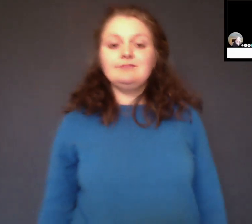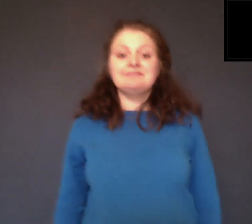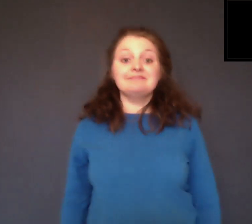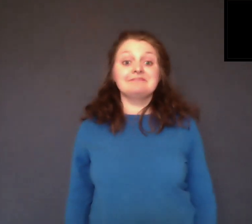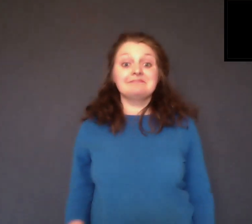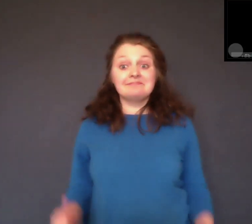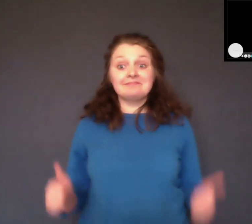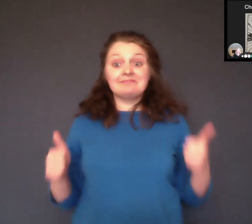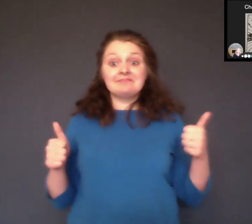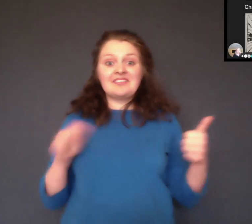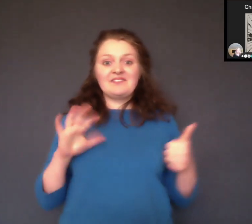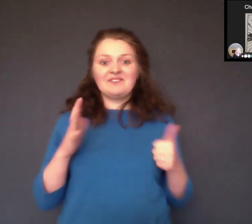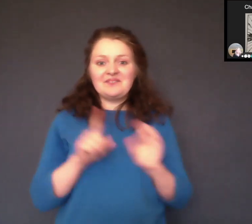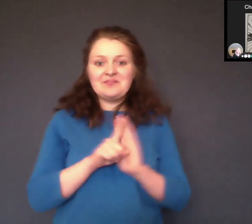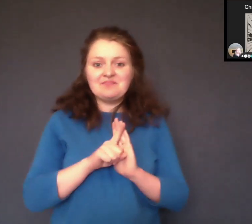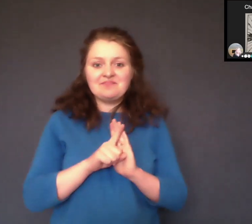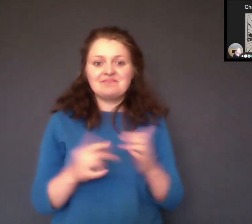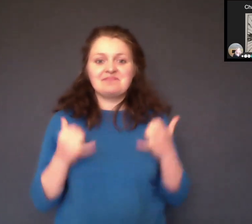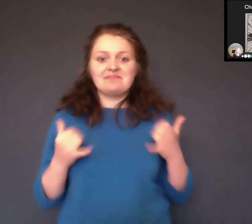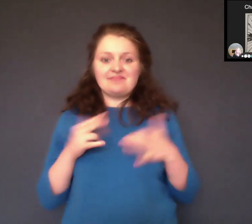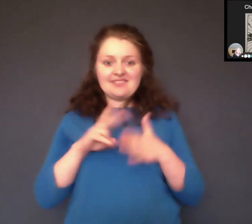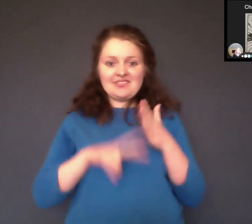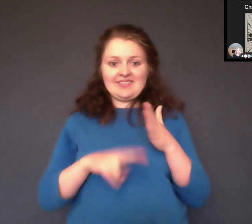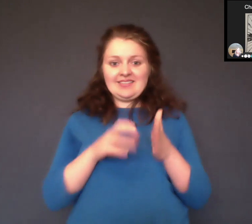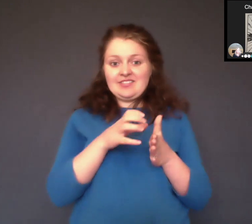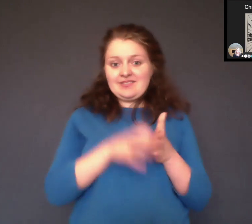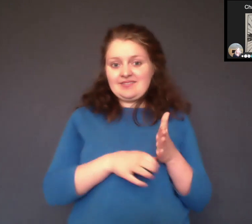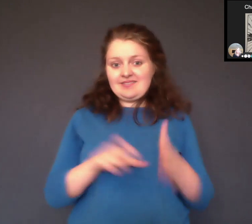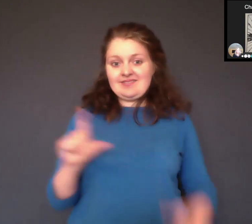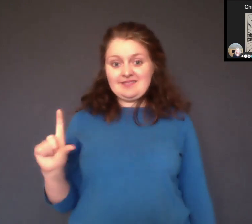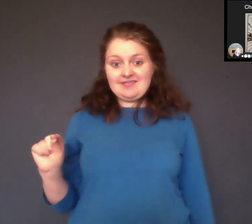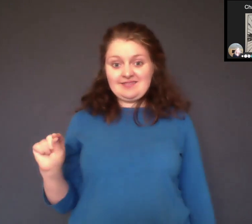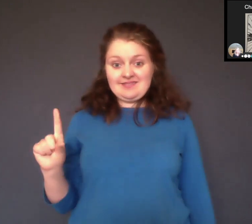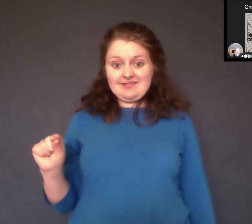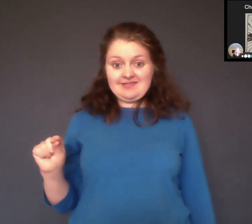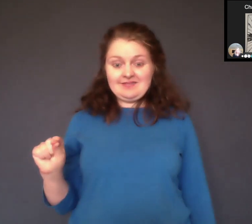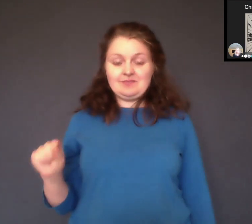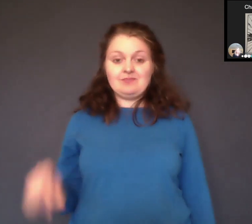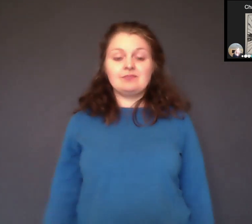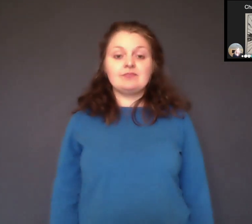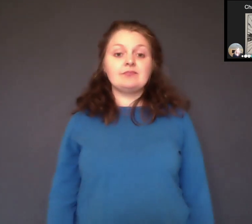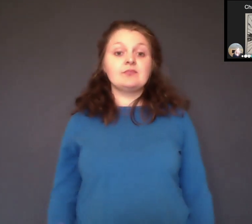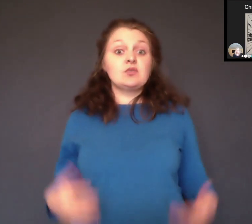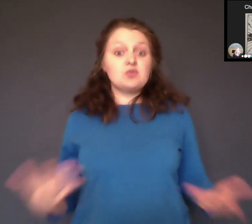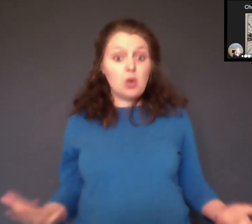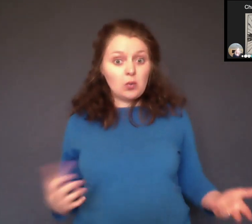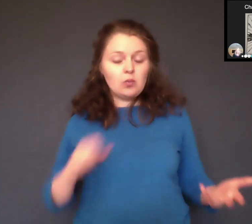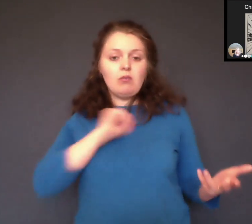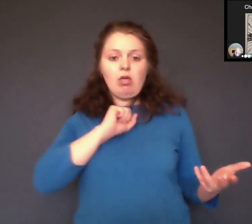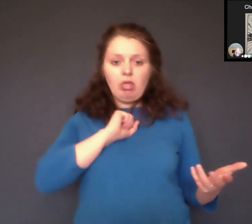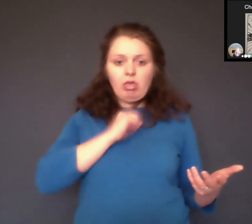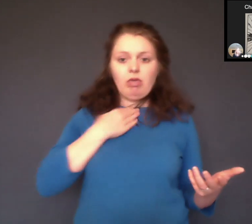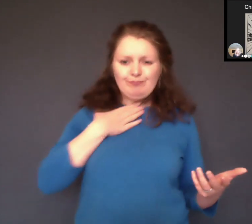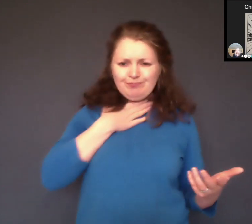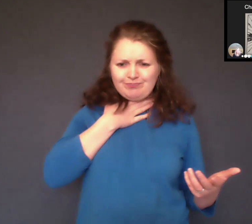all right 5th grade today we're going to be reading chapter 20. so excuse me